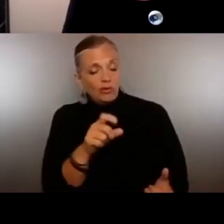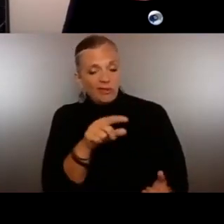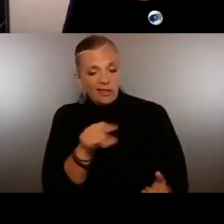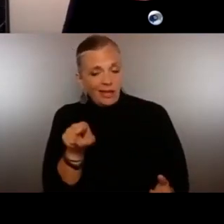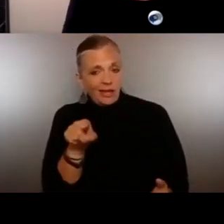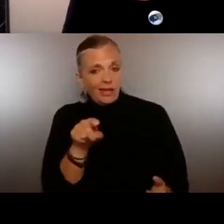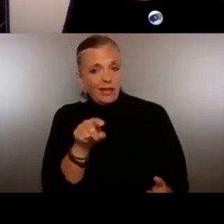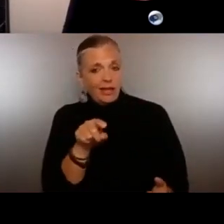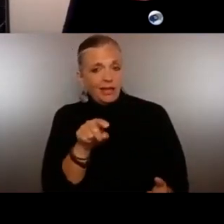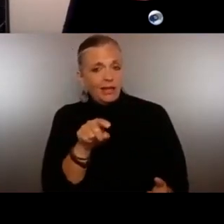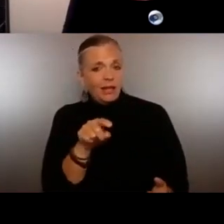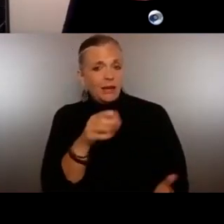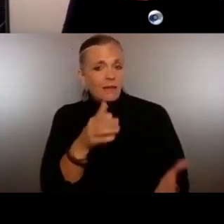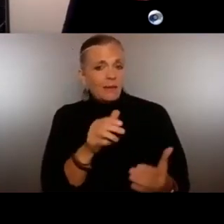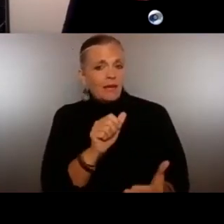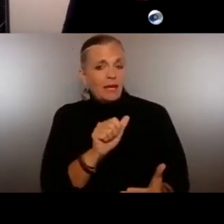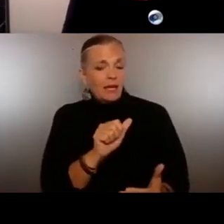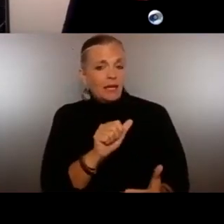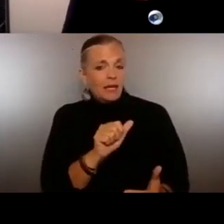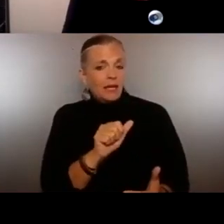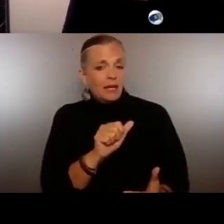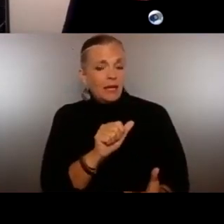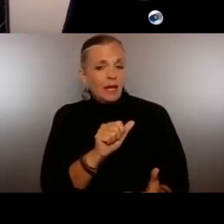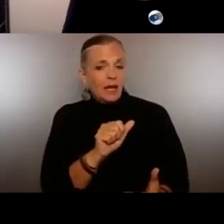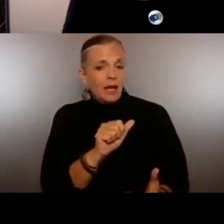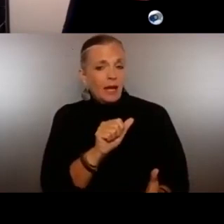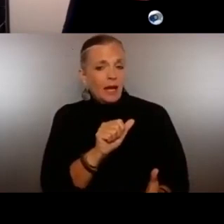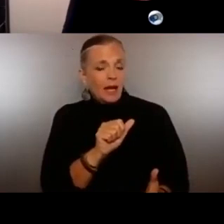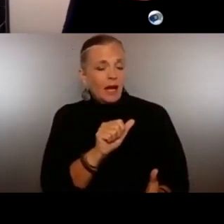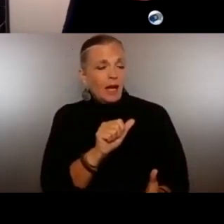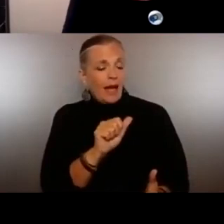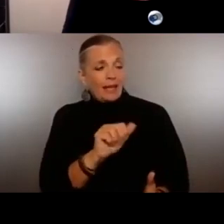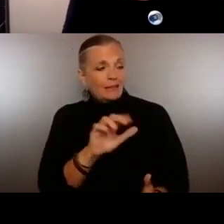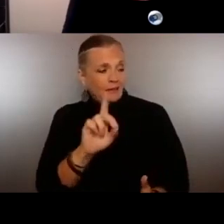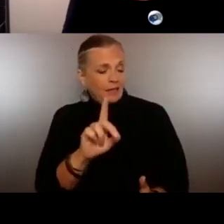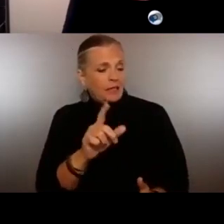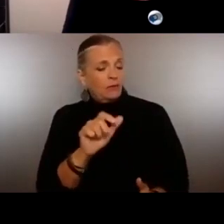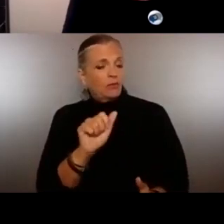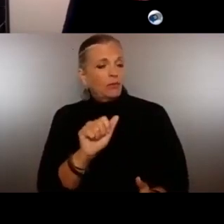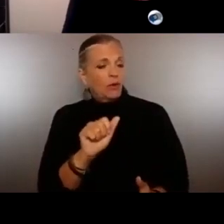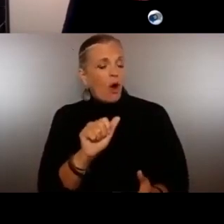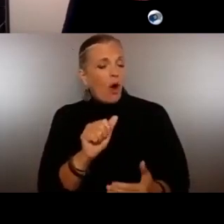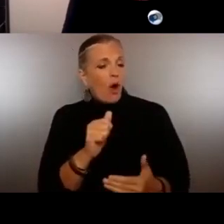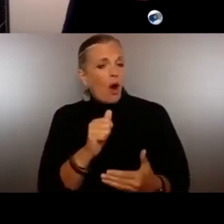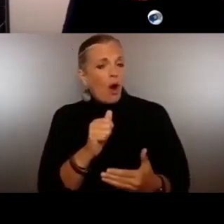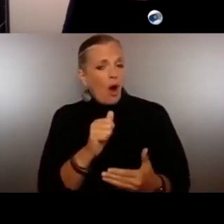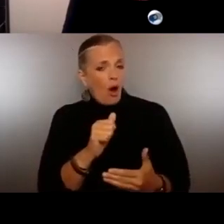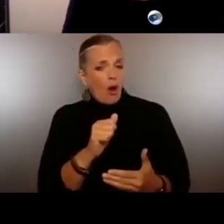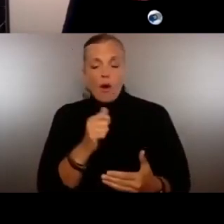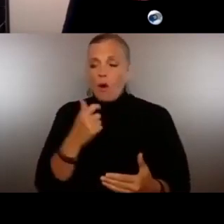augmentative communication devices to help them? Yes.